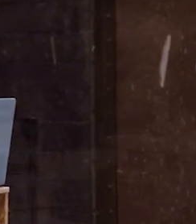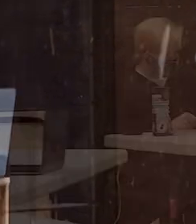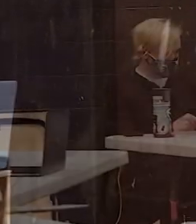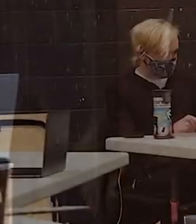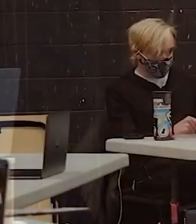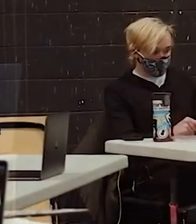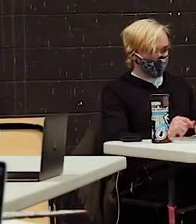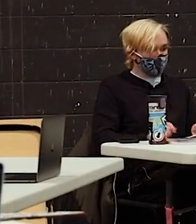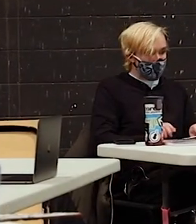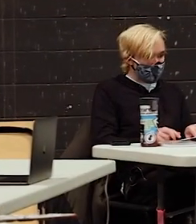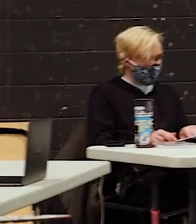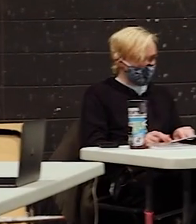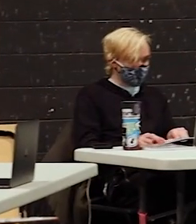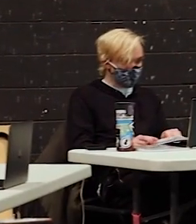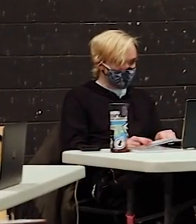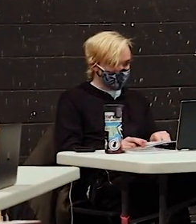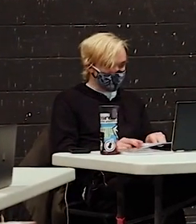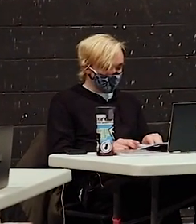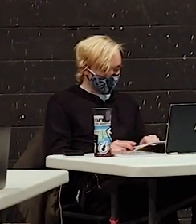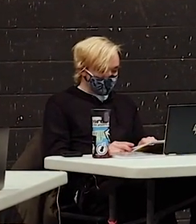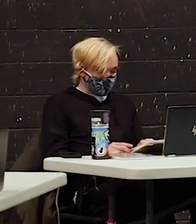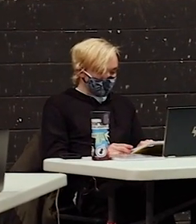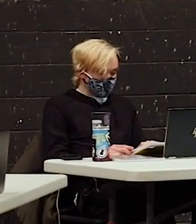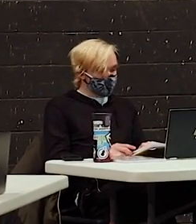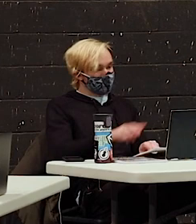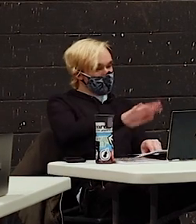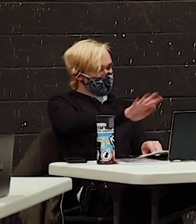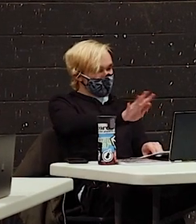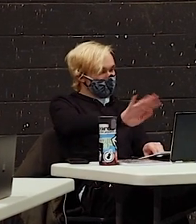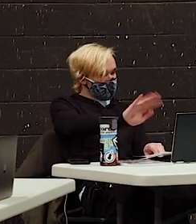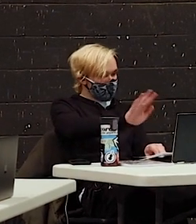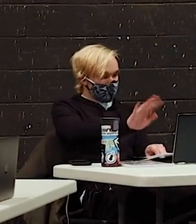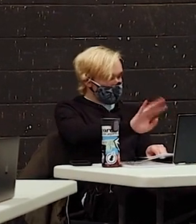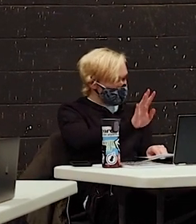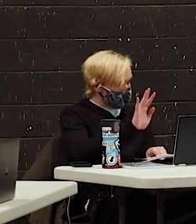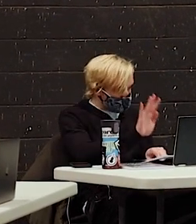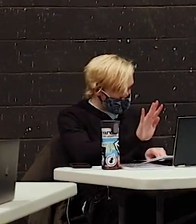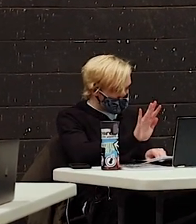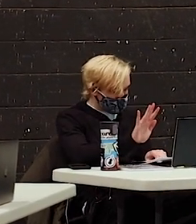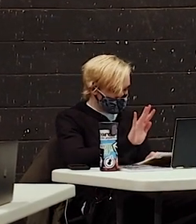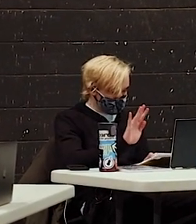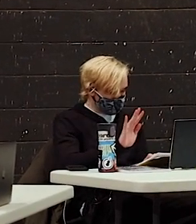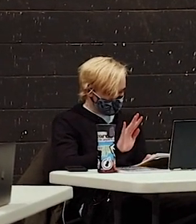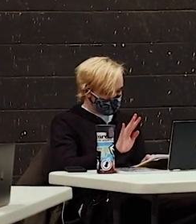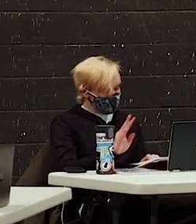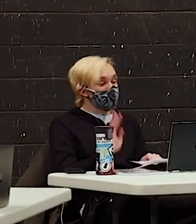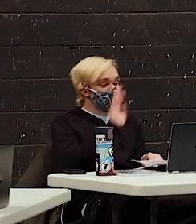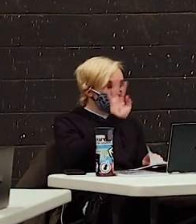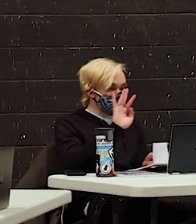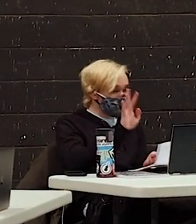and so he thought, if I can adapt this and make it easier for people then,